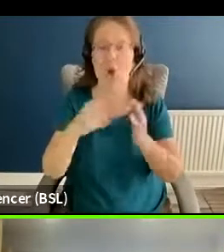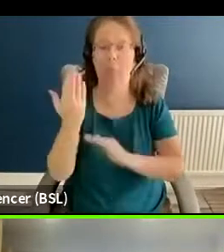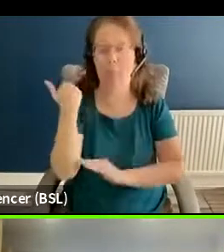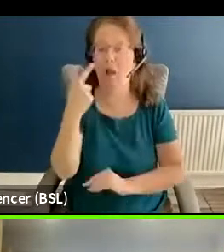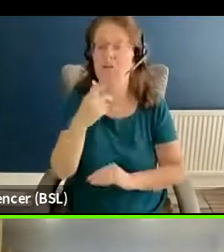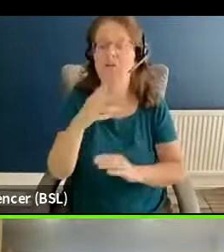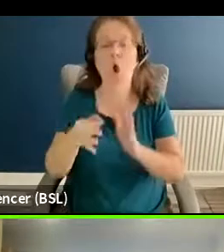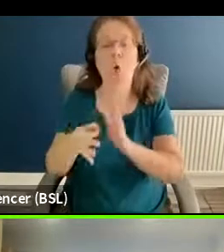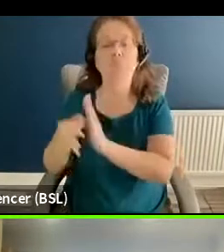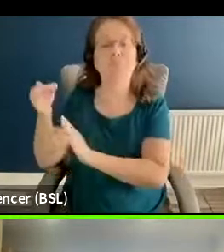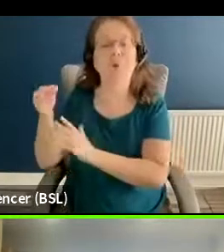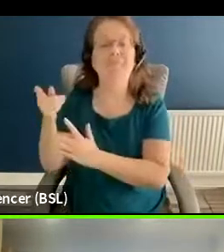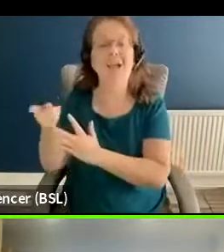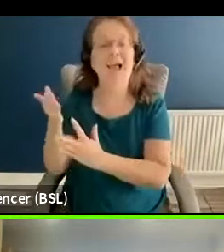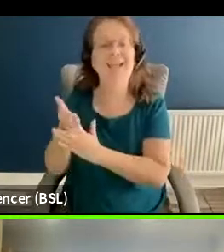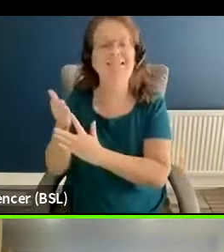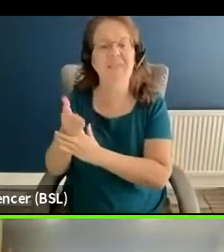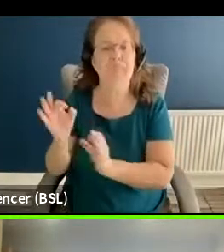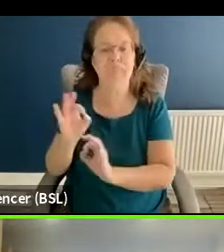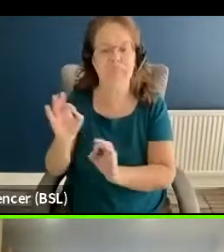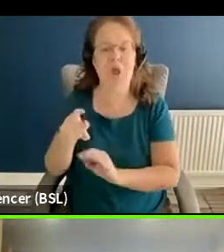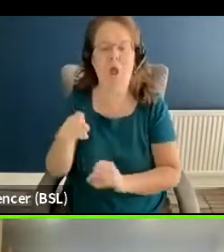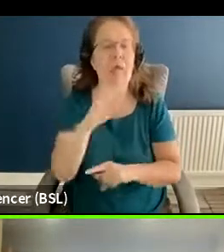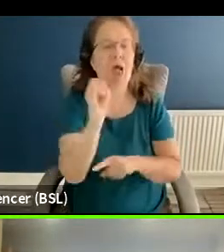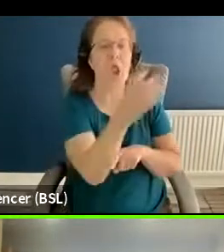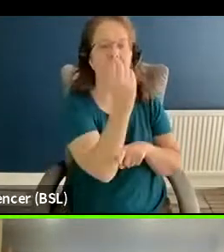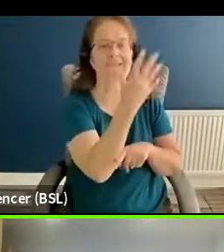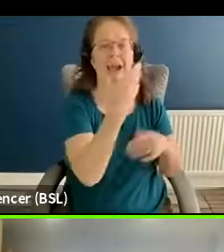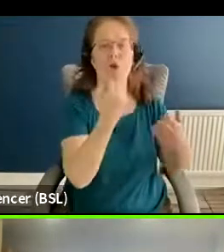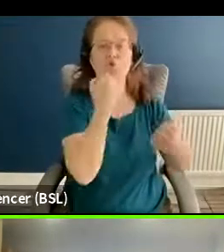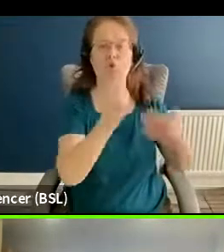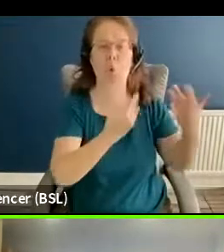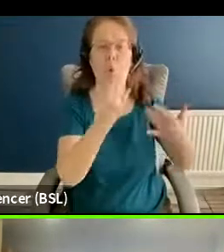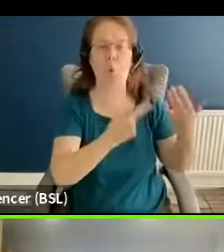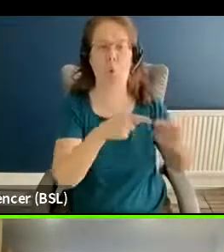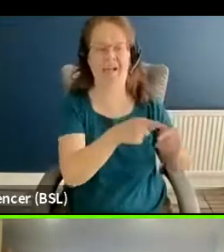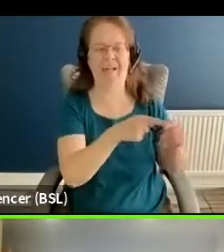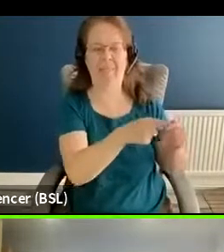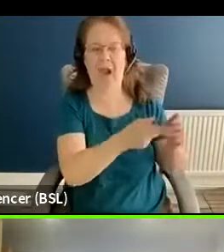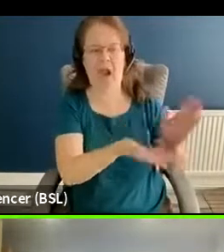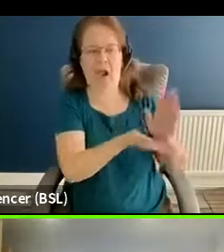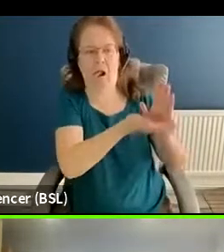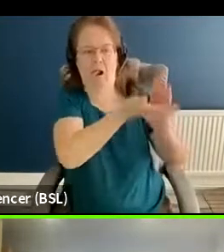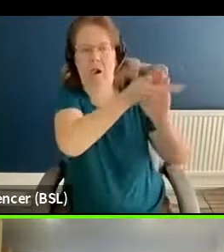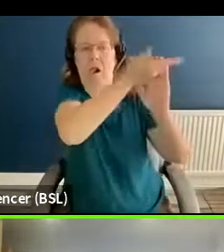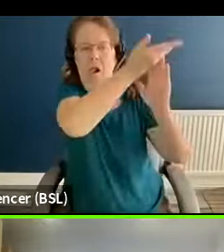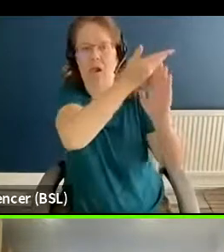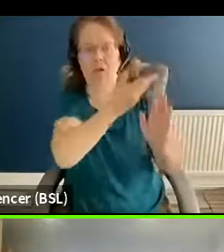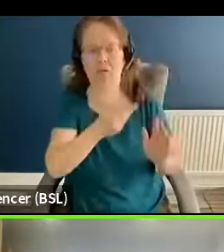but by optimizing their lighthouse score, whatever it takes to do that, which might be removing